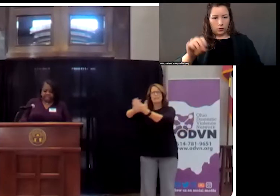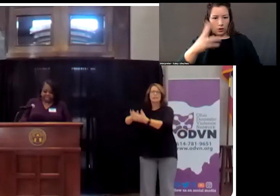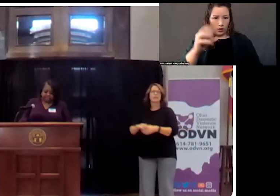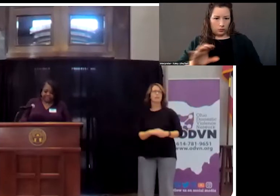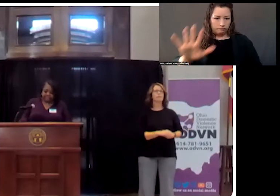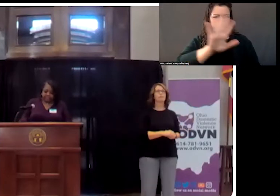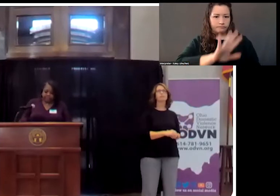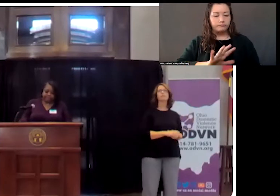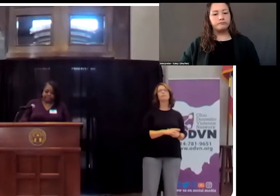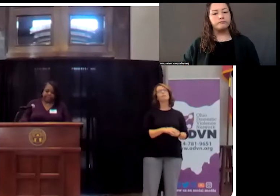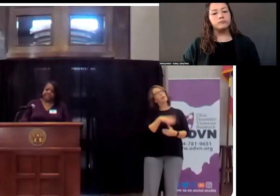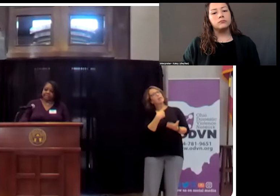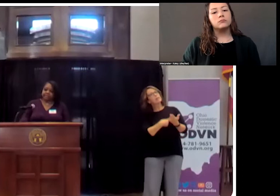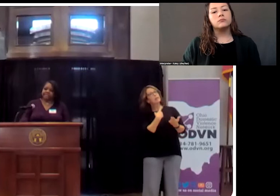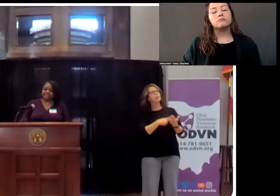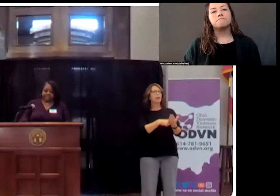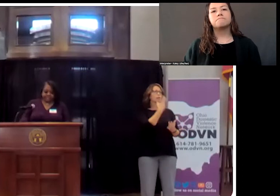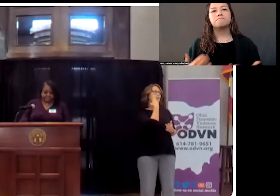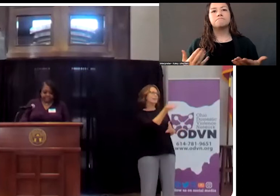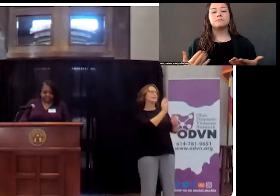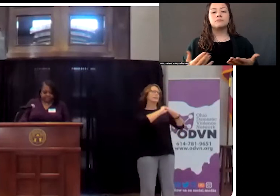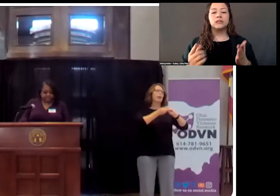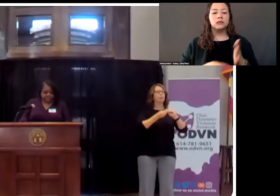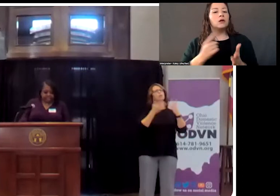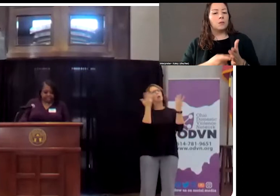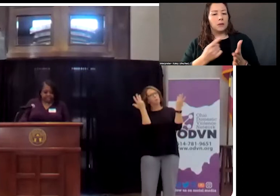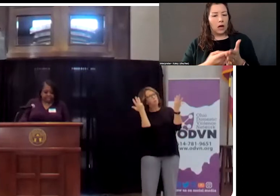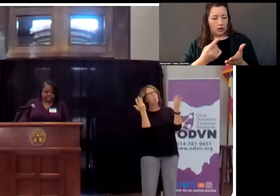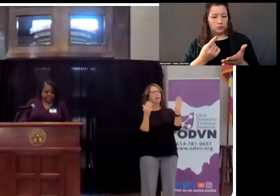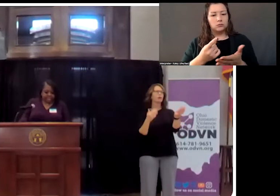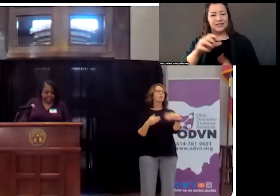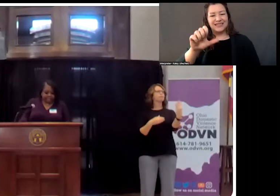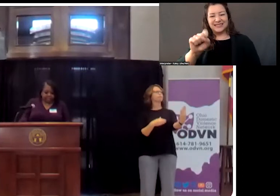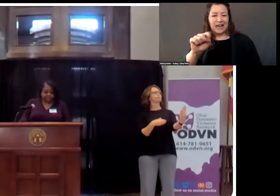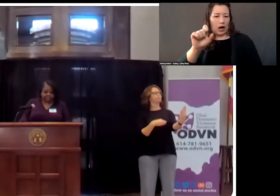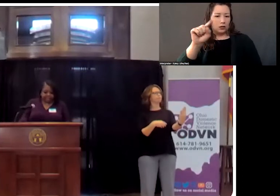Sometimes when we're reporting these numbers and statistics, it is a challenge to reflect